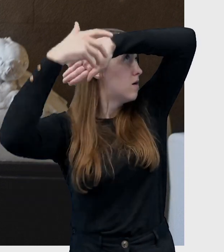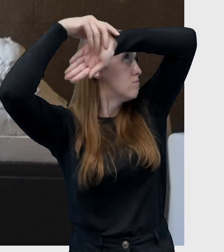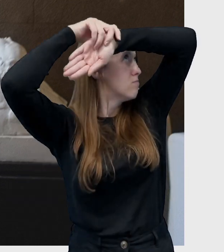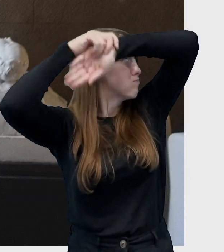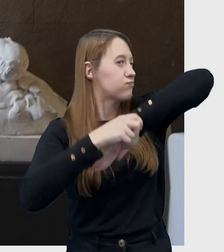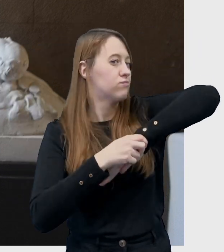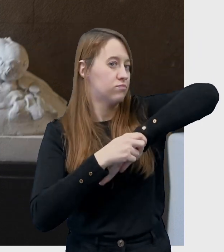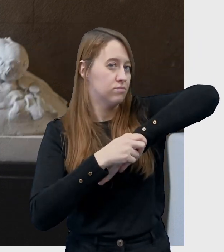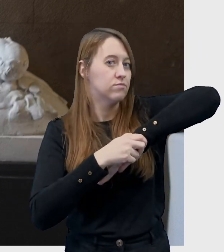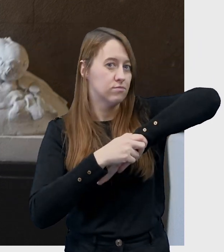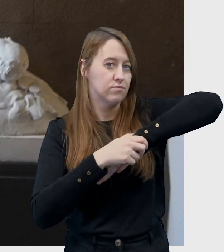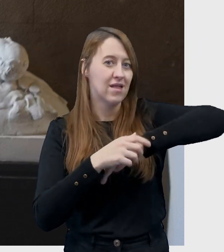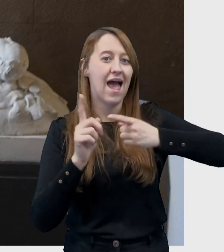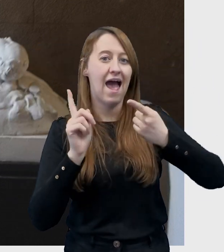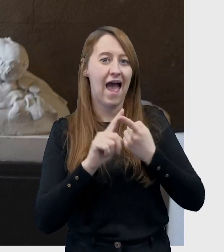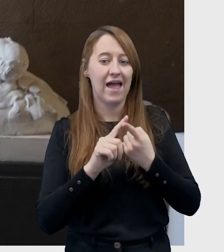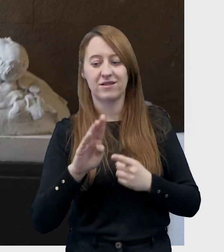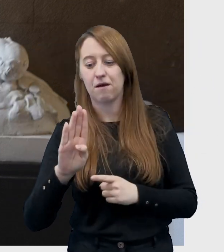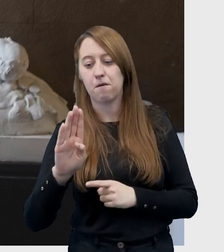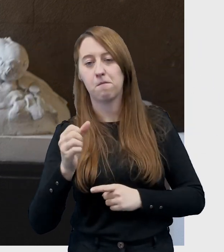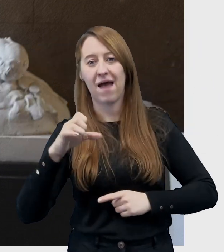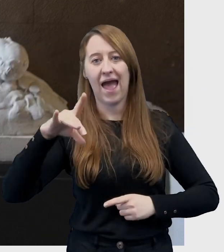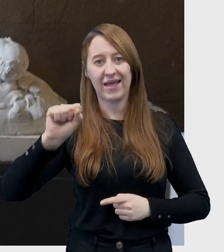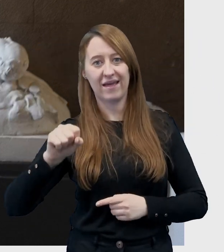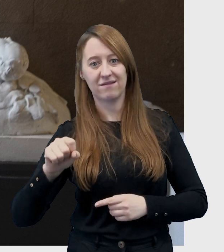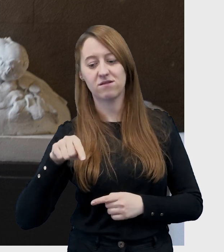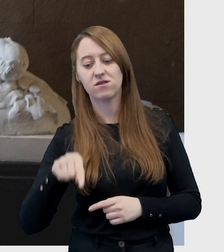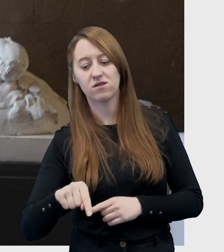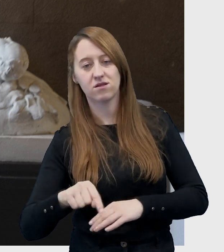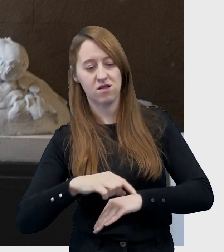pulled down and Bacchus' arm is missing and there's fingers as well.